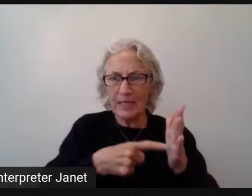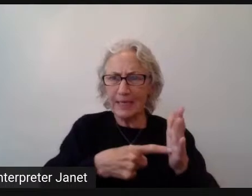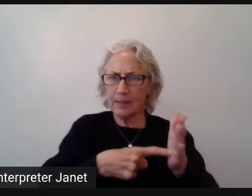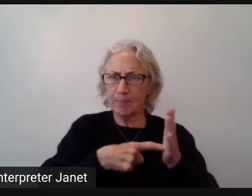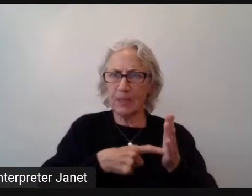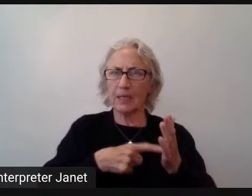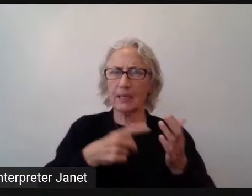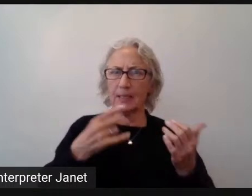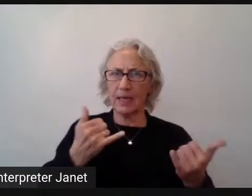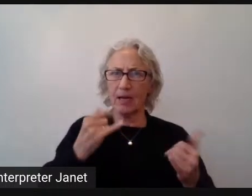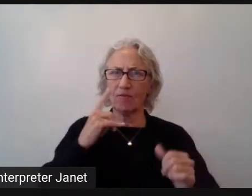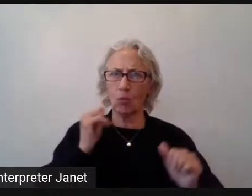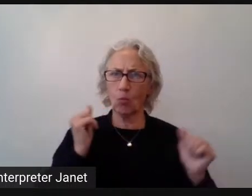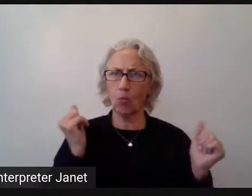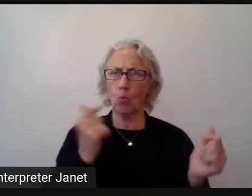And I hope that accessibility is something that we